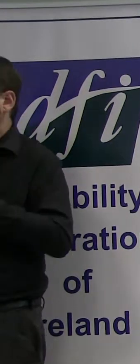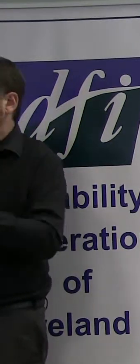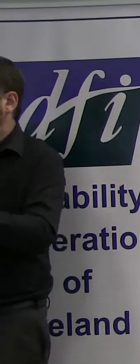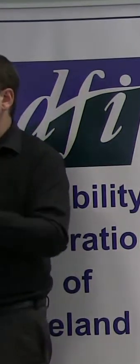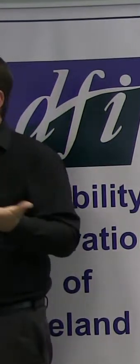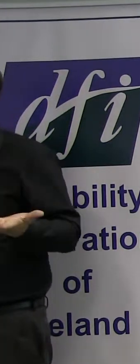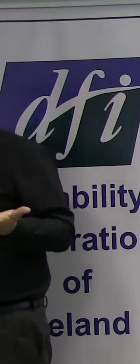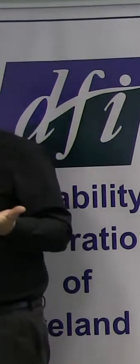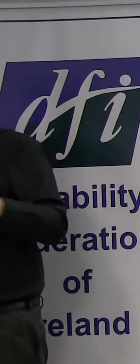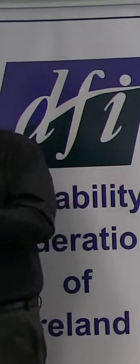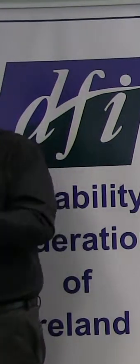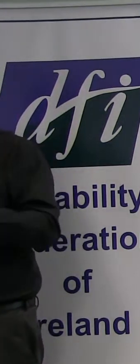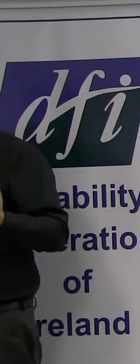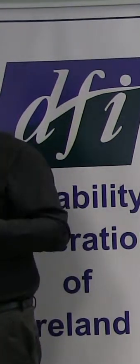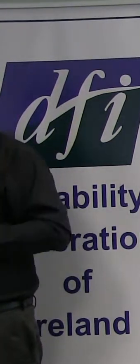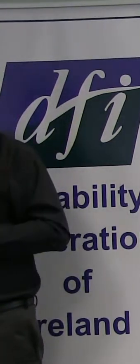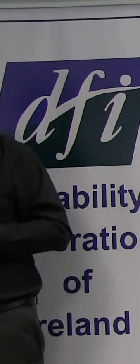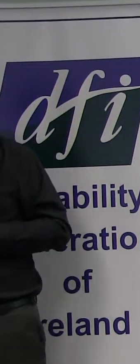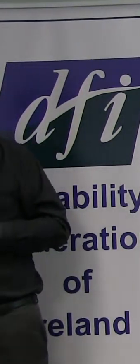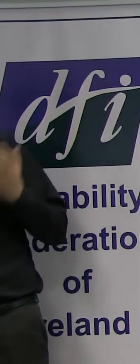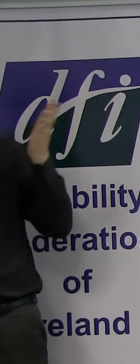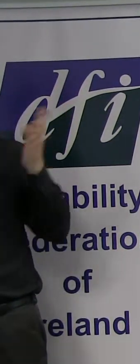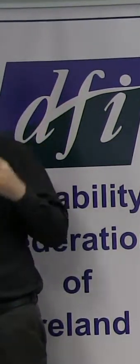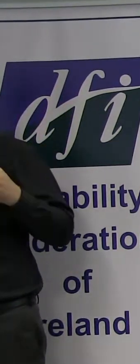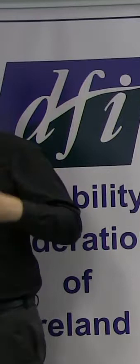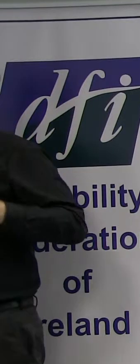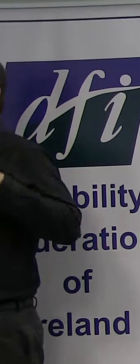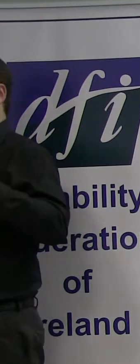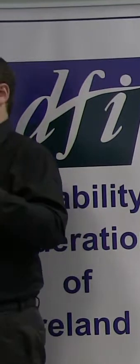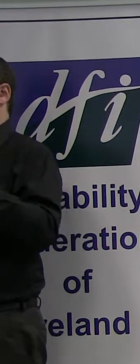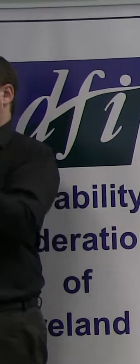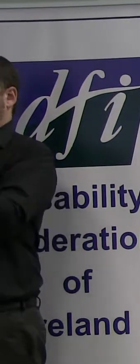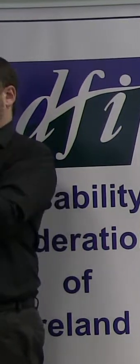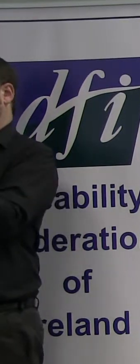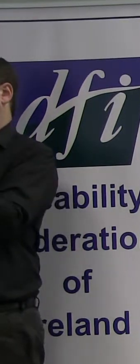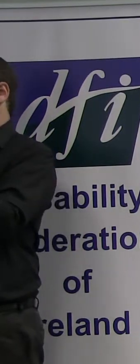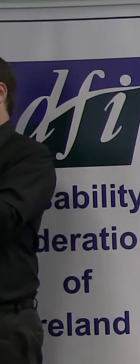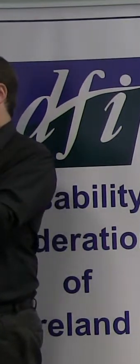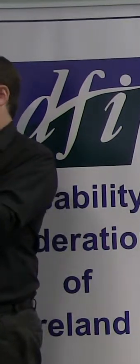so you know for me I often think, you know I'm a bitch well the if he doesn't were